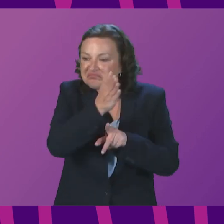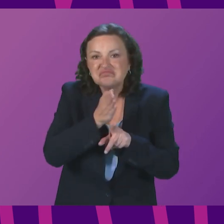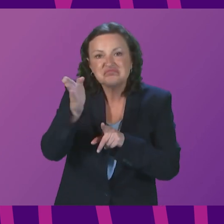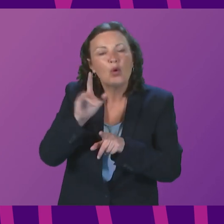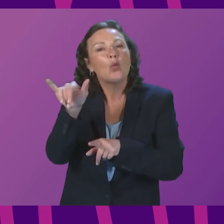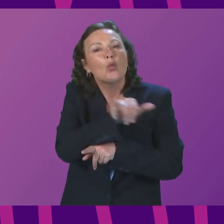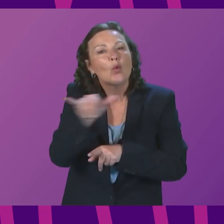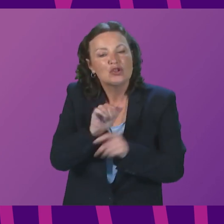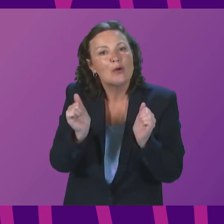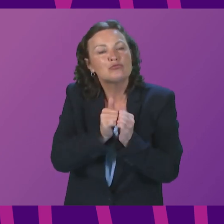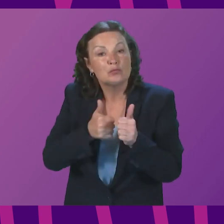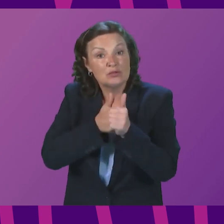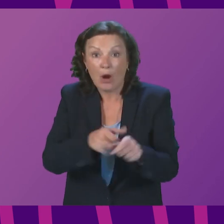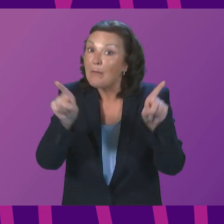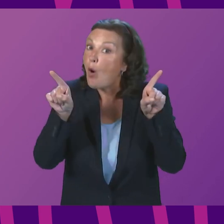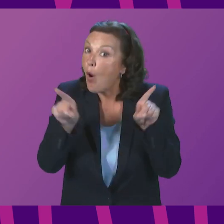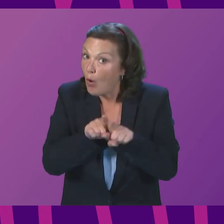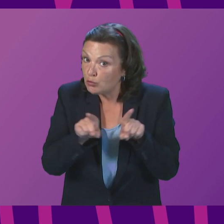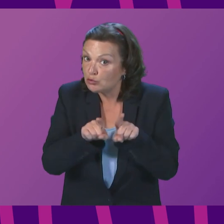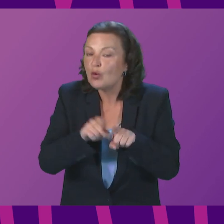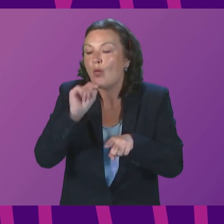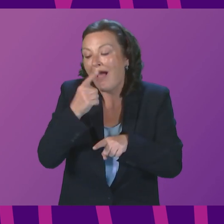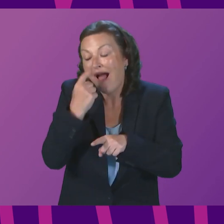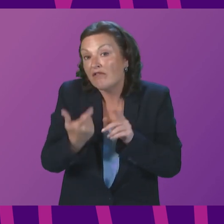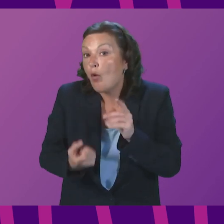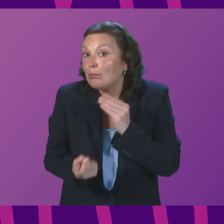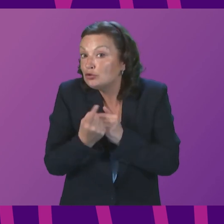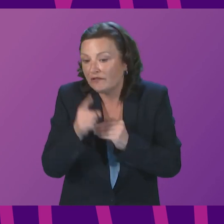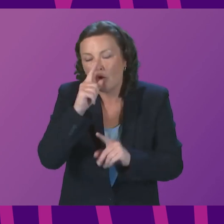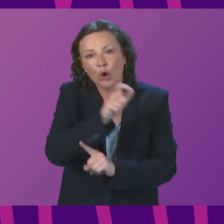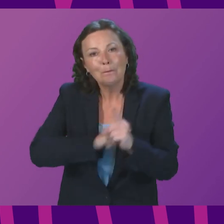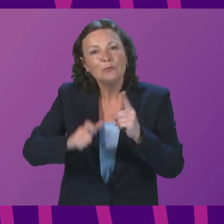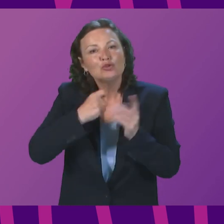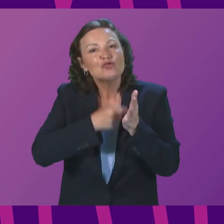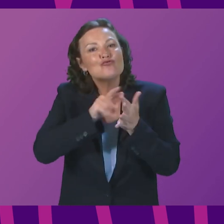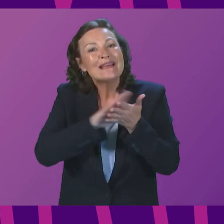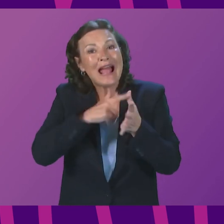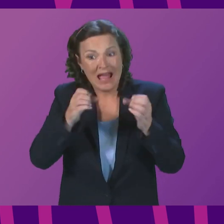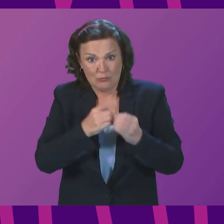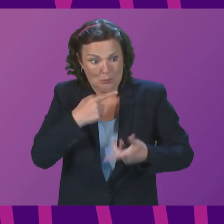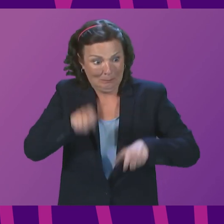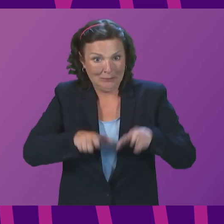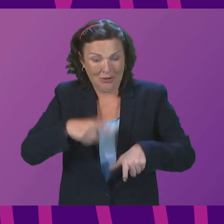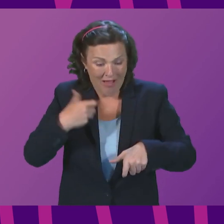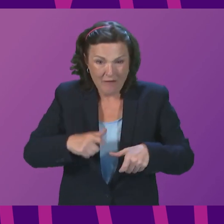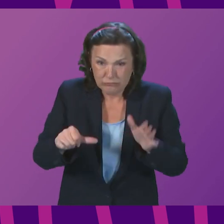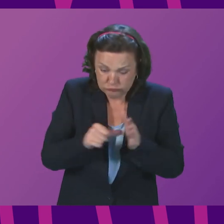It will also provide additional capacity for community rehabilitation services to support people who are suffering from long Covid with the issues that affect their day-to-day lives.